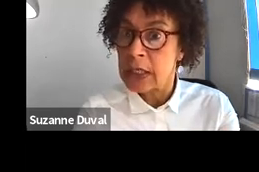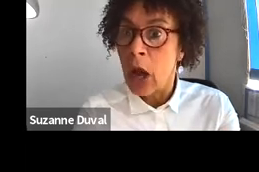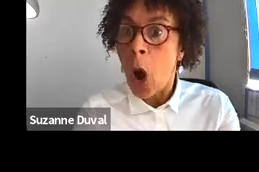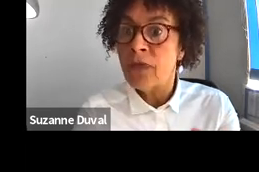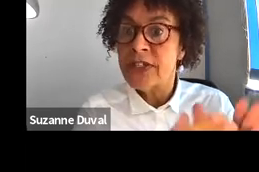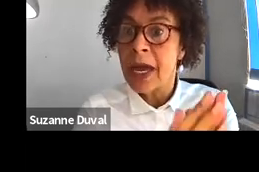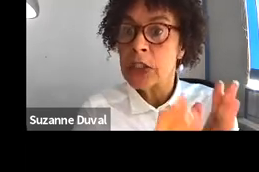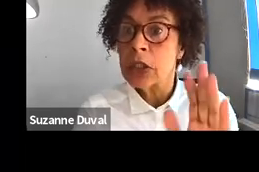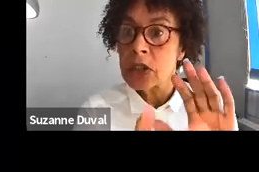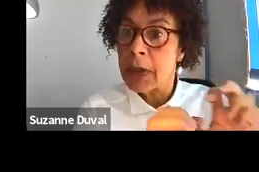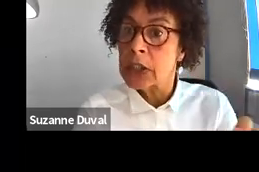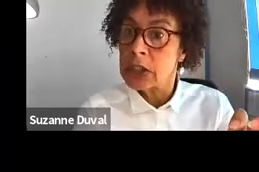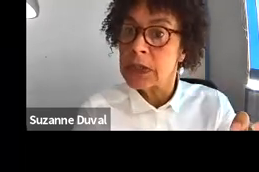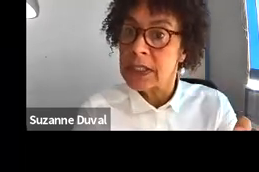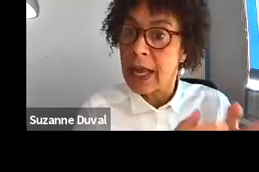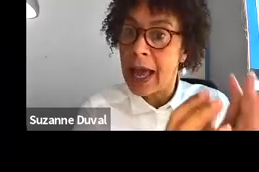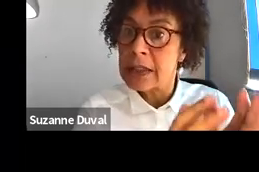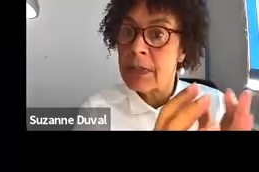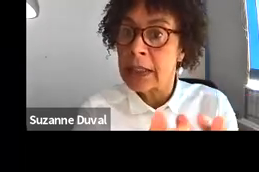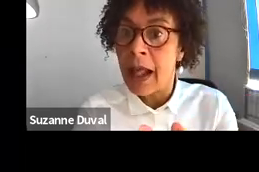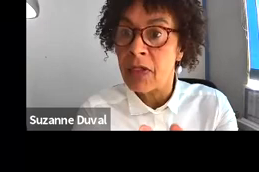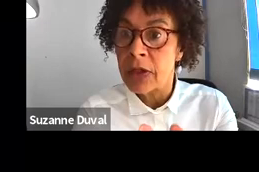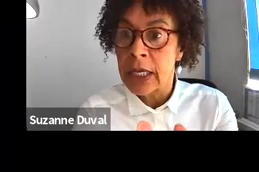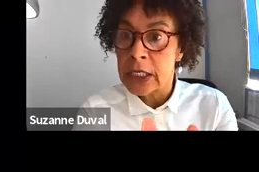Sofia Vougioukalous: I think on you might be able to better answer this question.